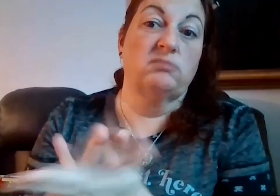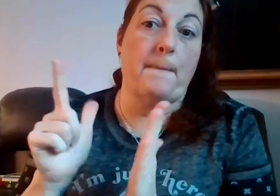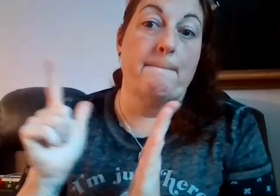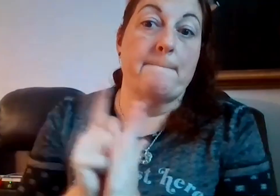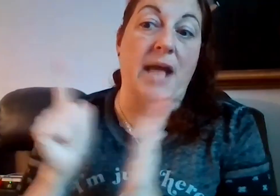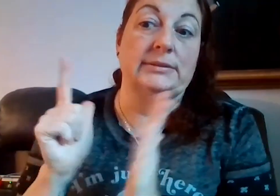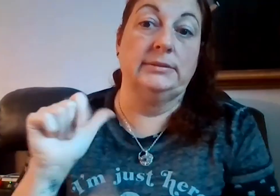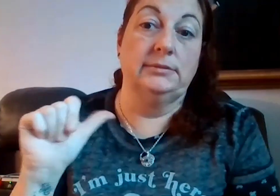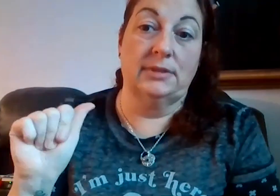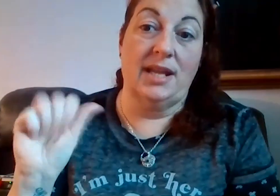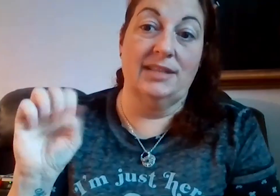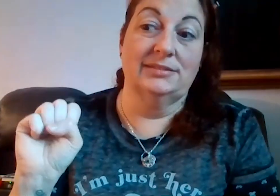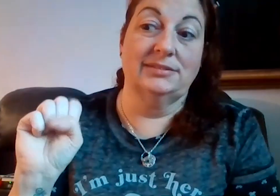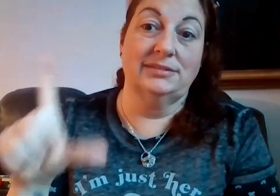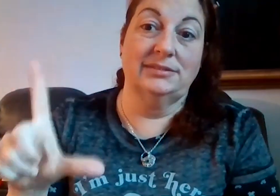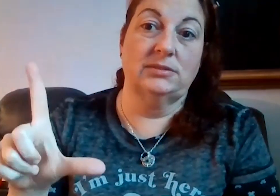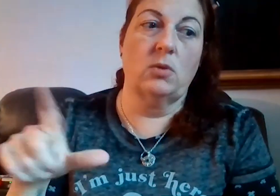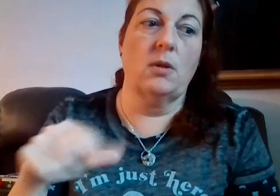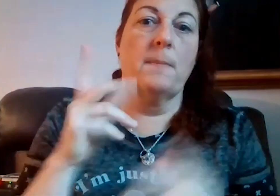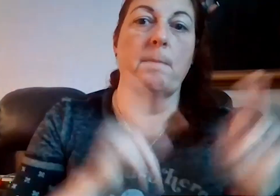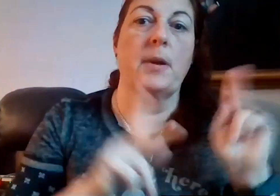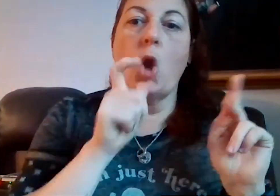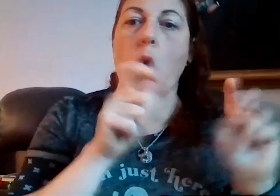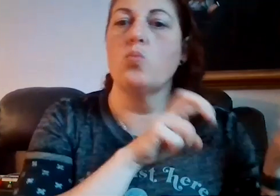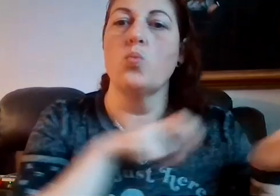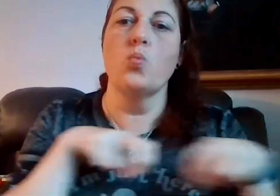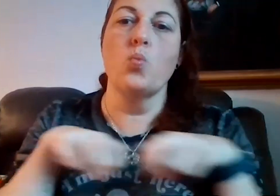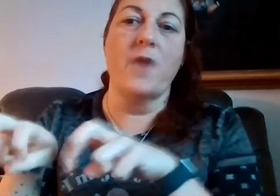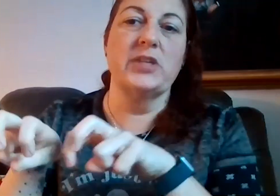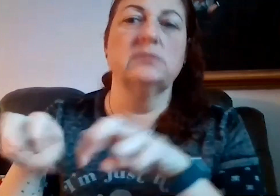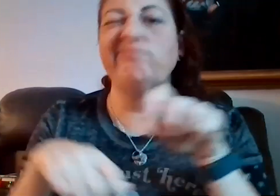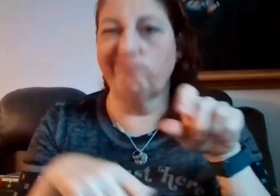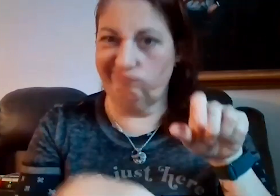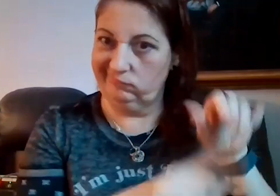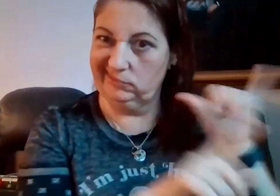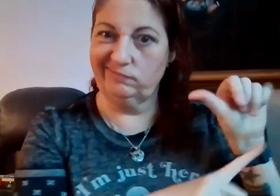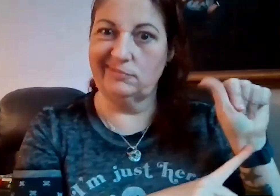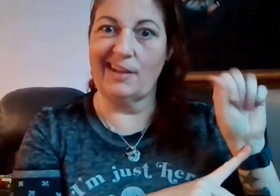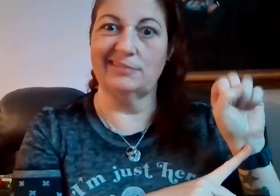had banned ASL and other students who are transferred or whatever.